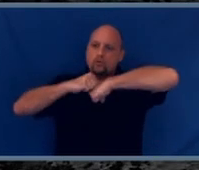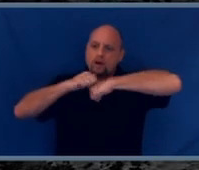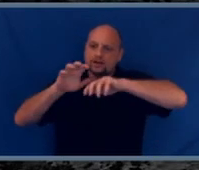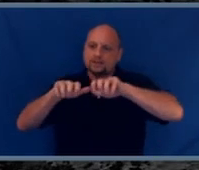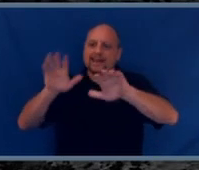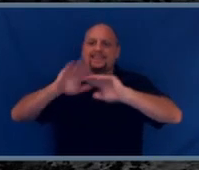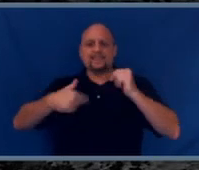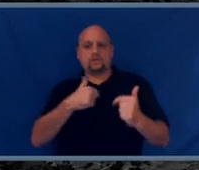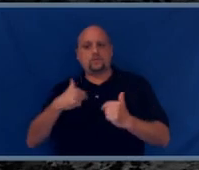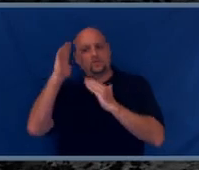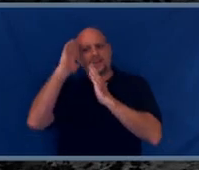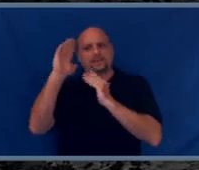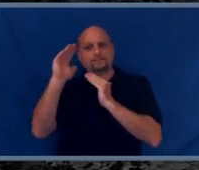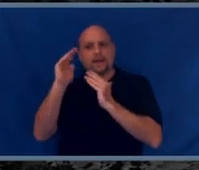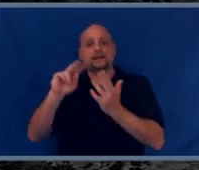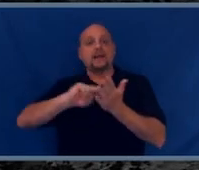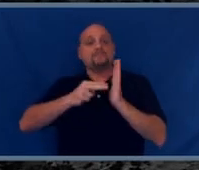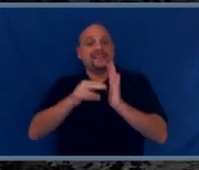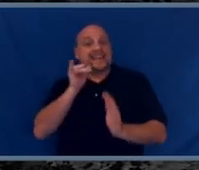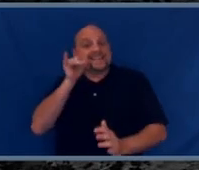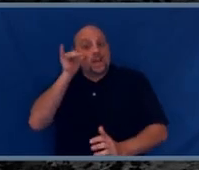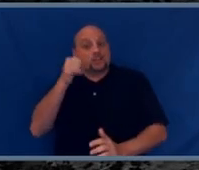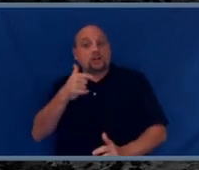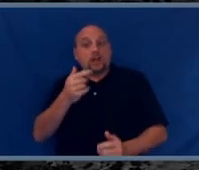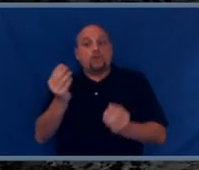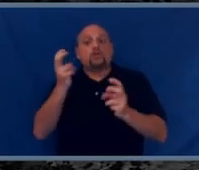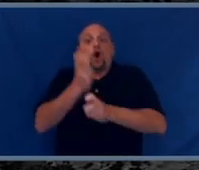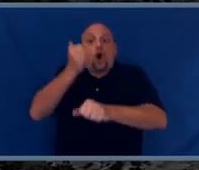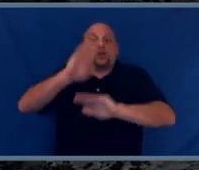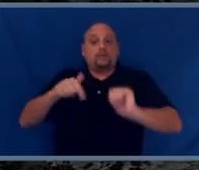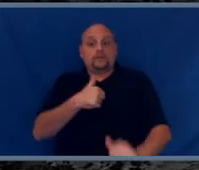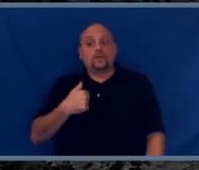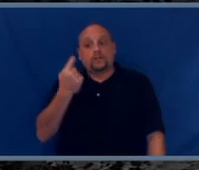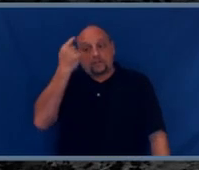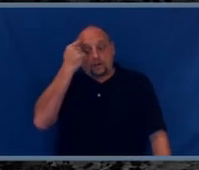ROCKY THAN WE EXPECTED. ONE THING THAT I THINK EVERYONE